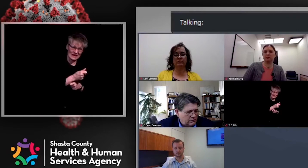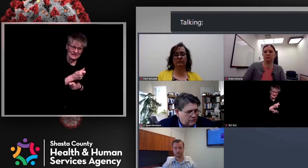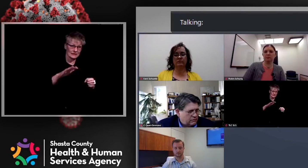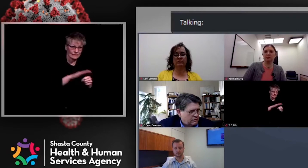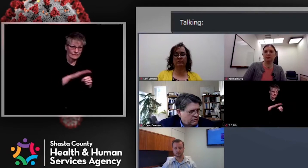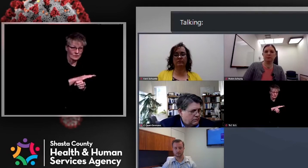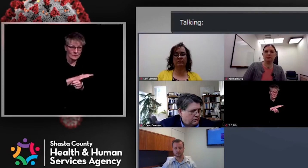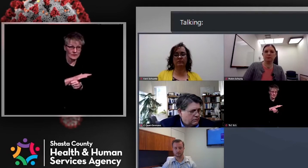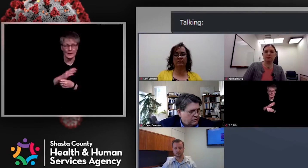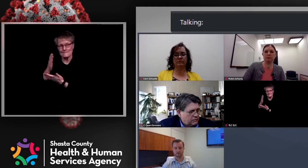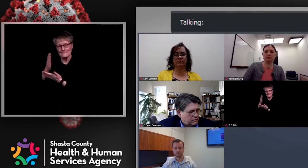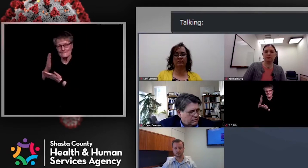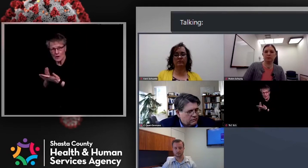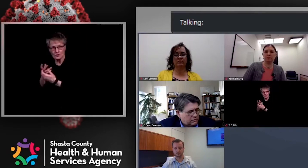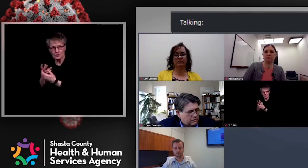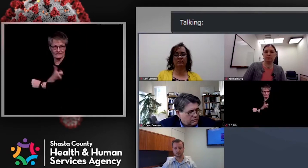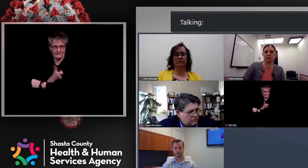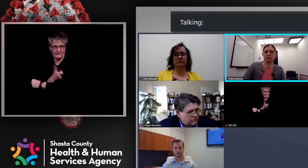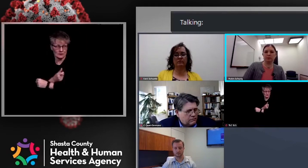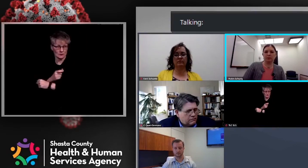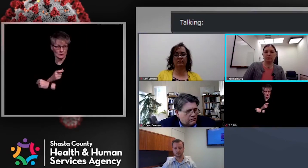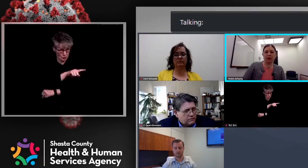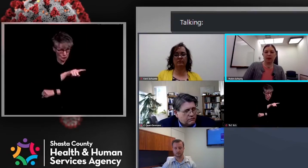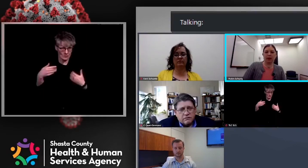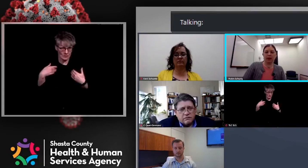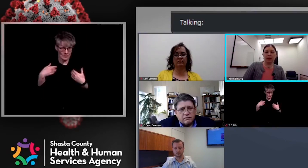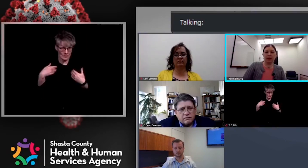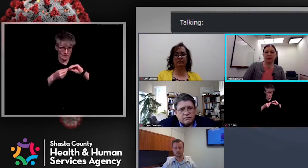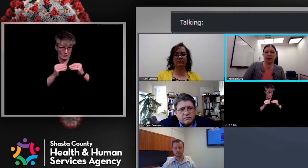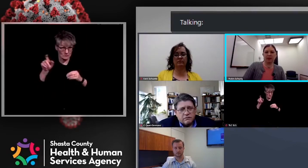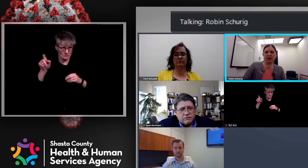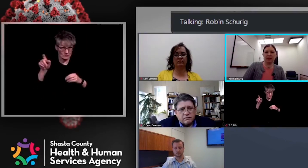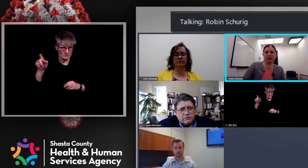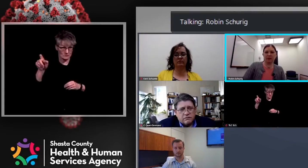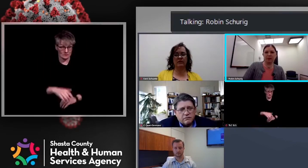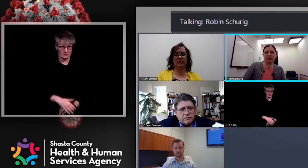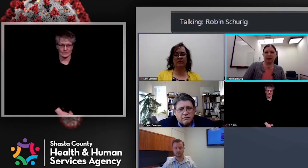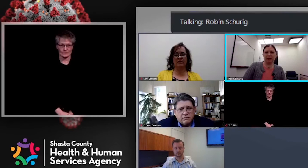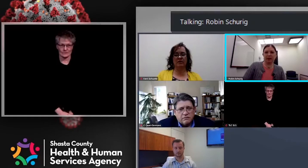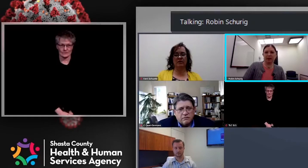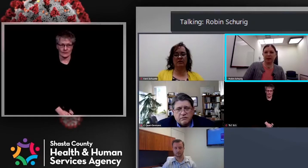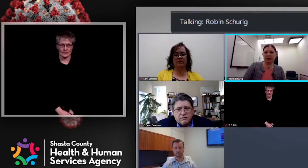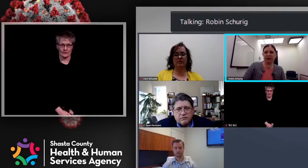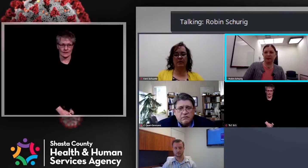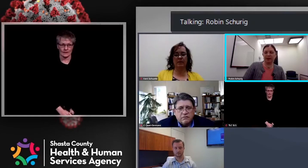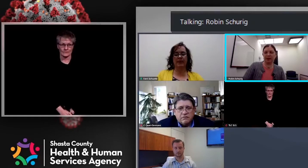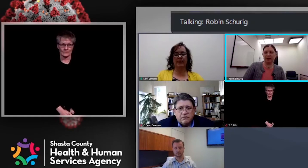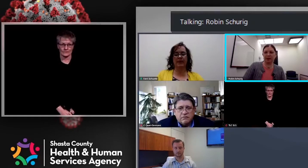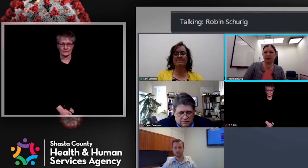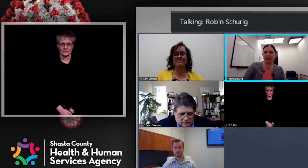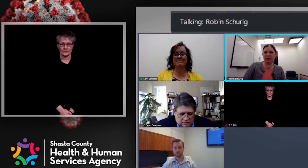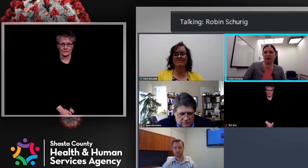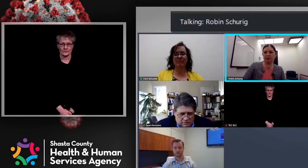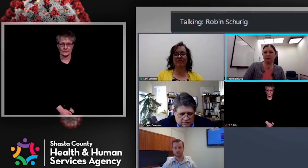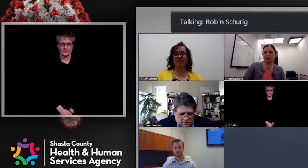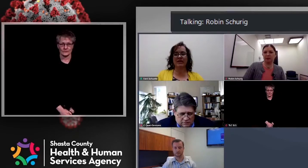Kerri, do you happen to have those numbers? I don't have the latest figures in front of